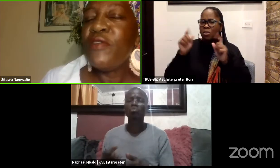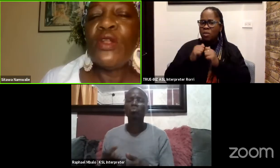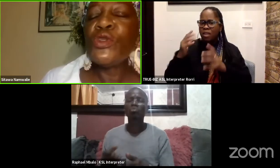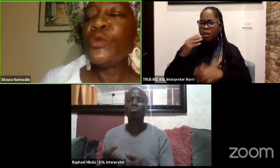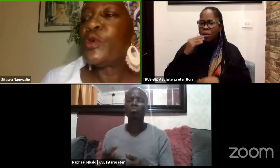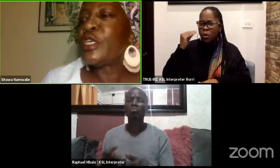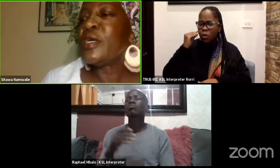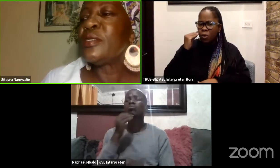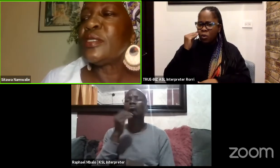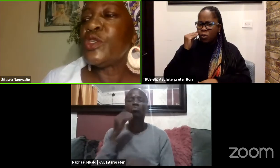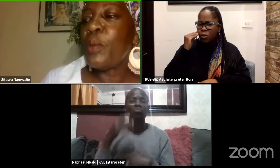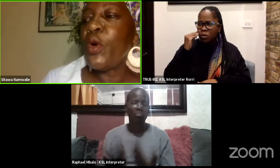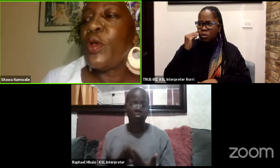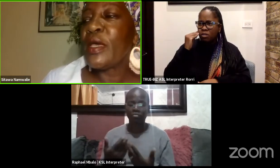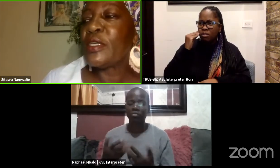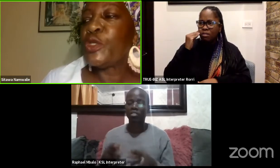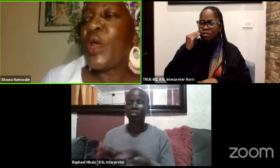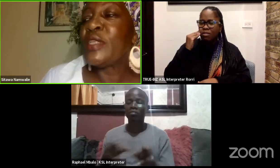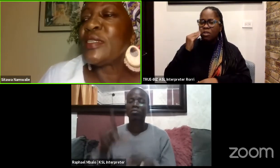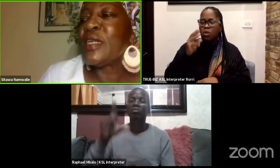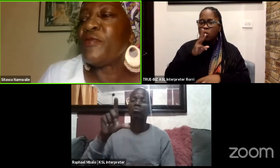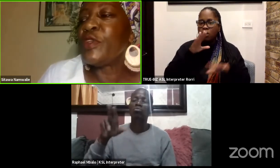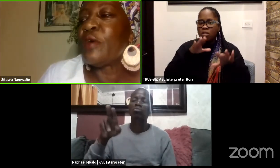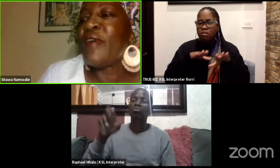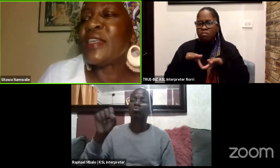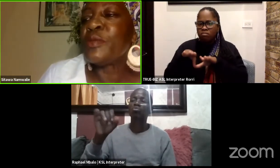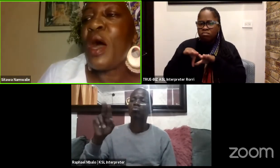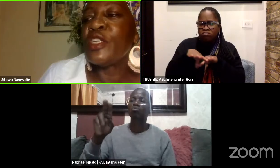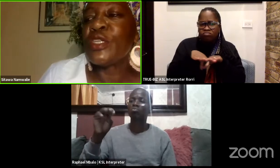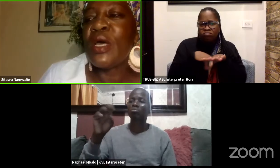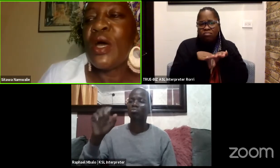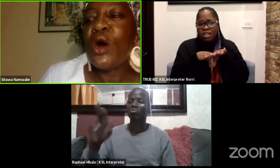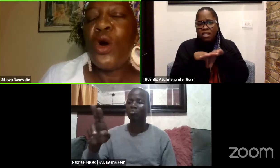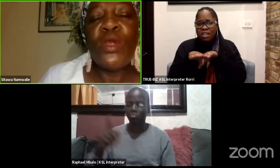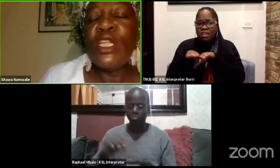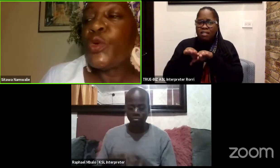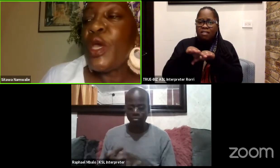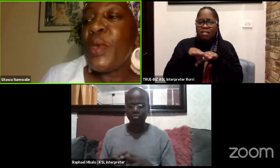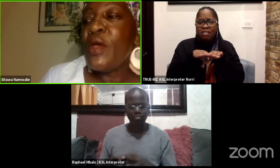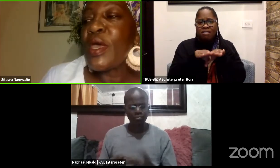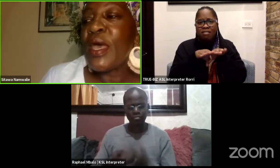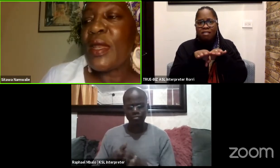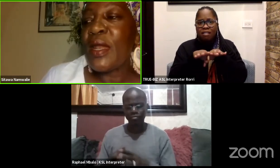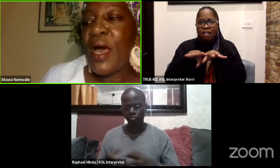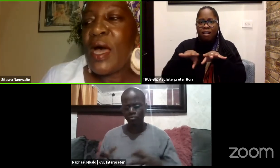River Lusumu turns into a bow lake, spread herself into a vast marsh, only to reappear again